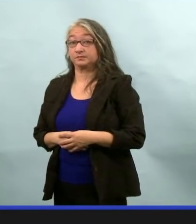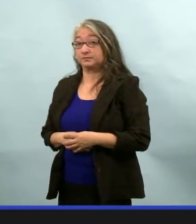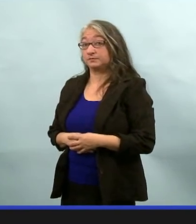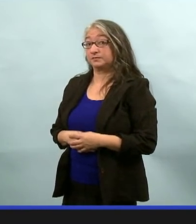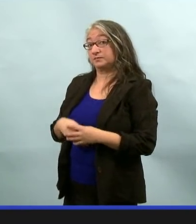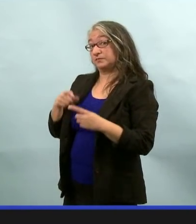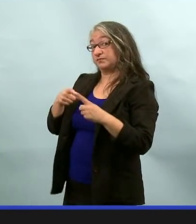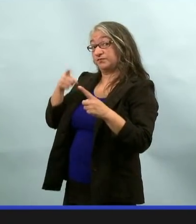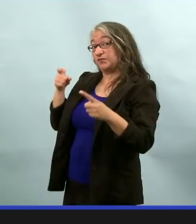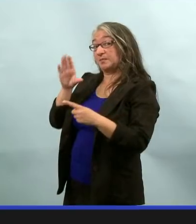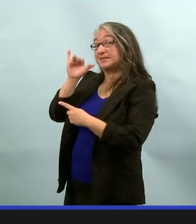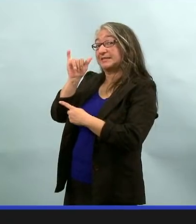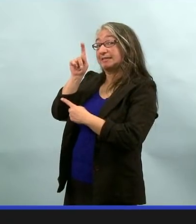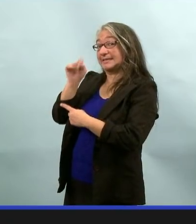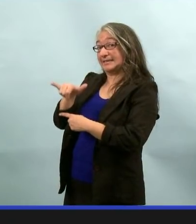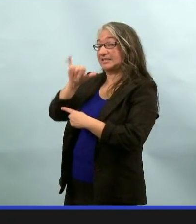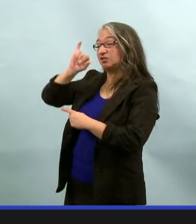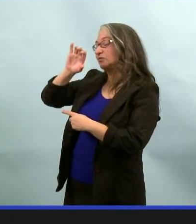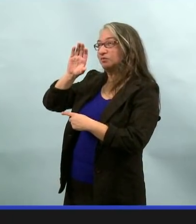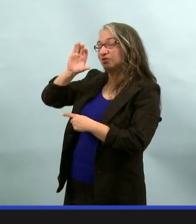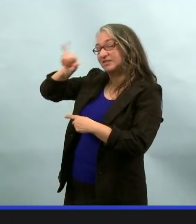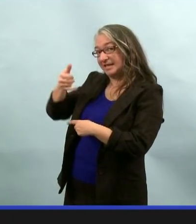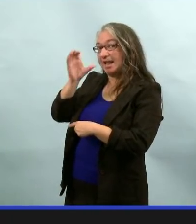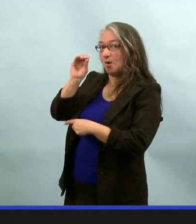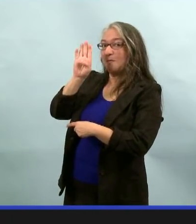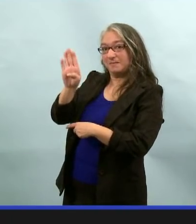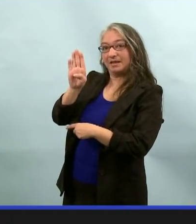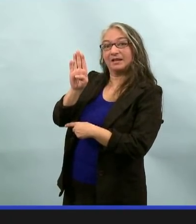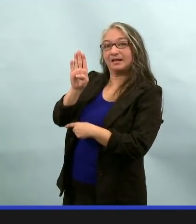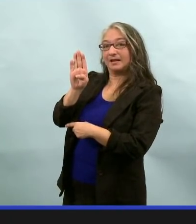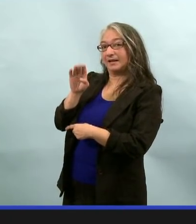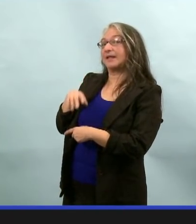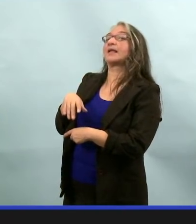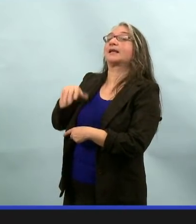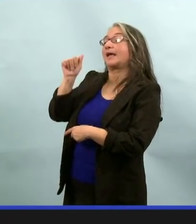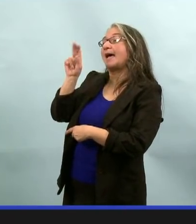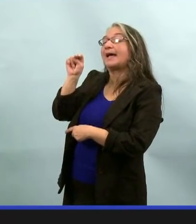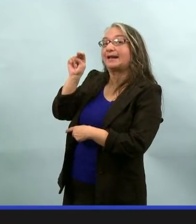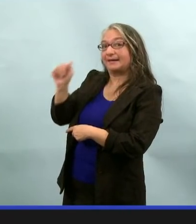hi there um i'm wondering what is the reasoning behind not considering sending covid patients